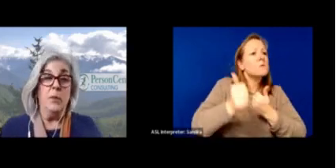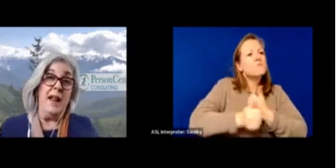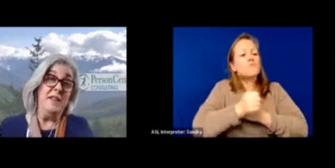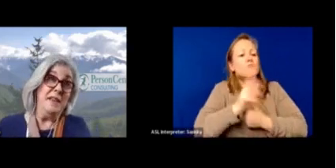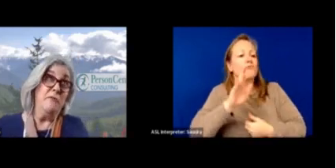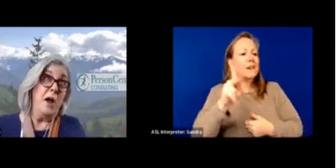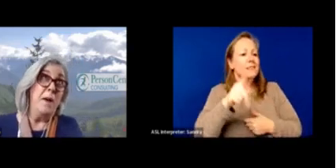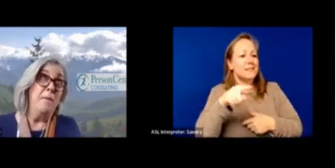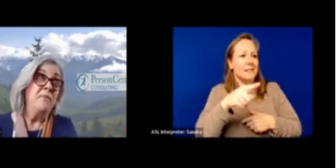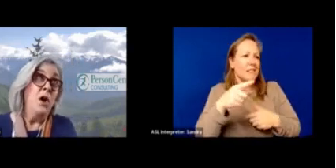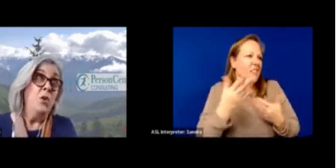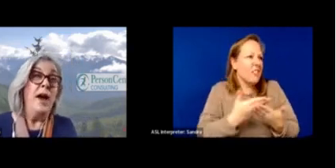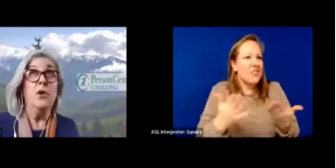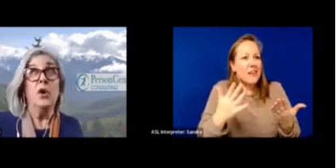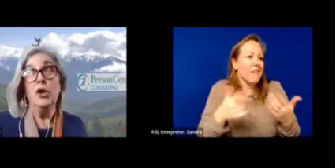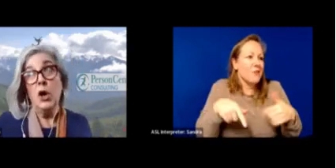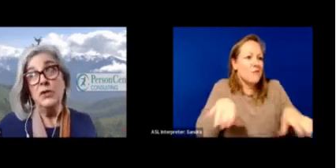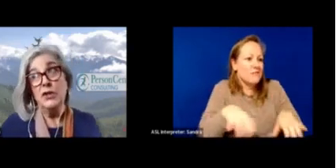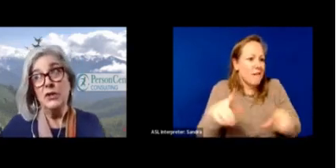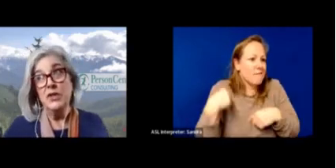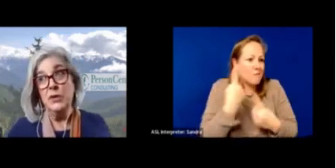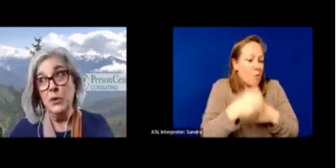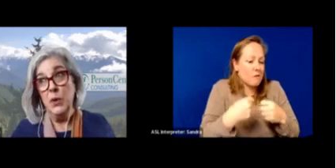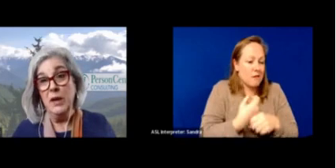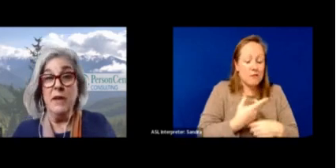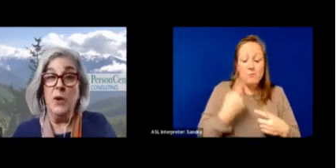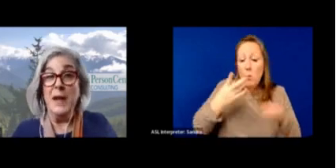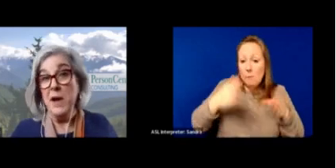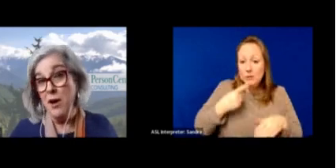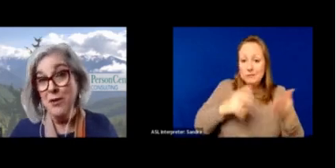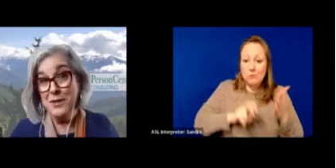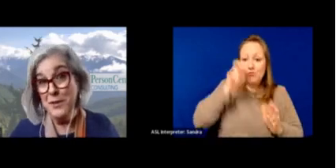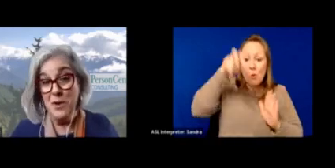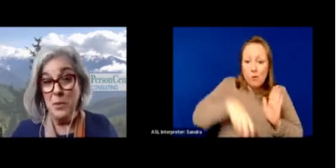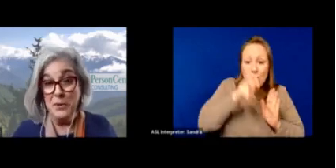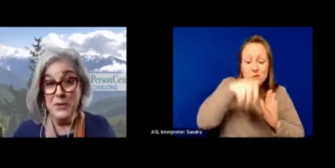from riding a roller coaster to giving away my heart to the wrong person to catching